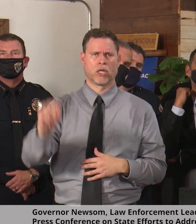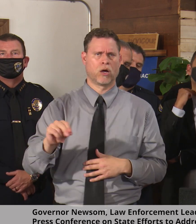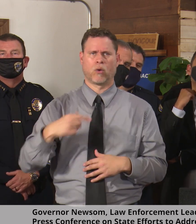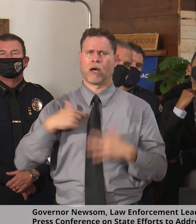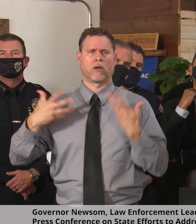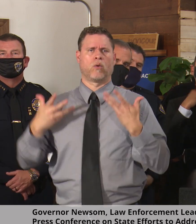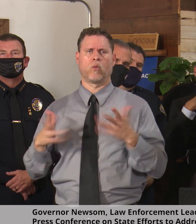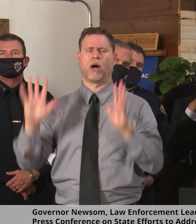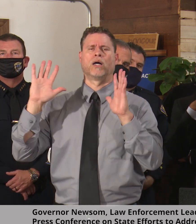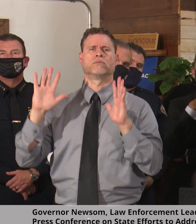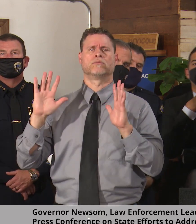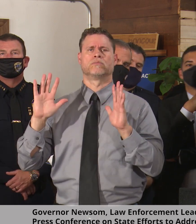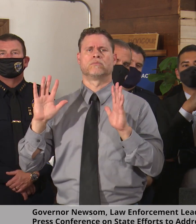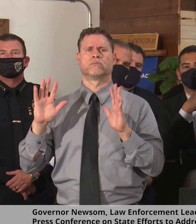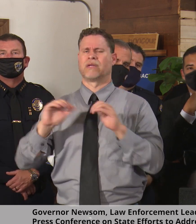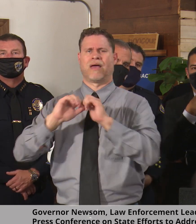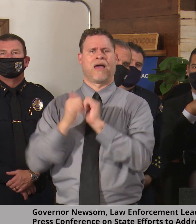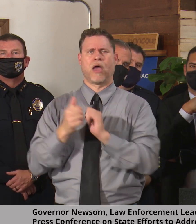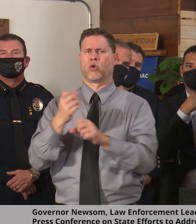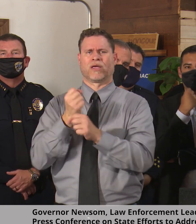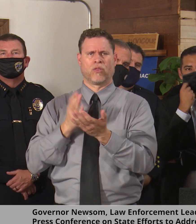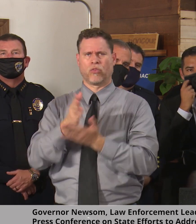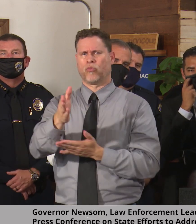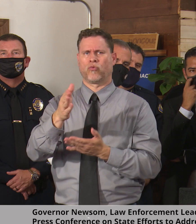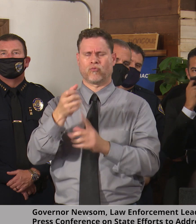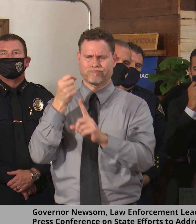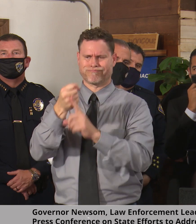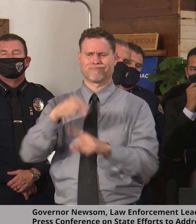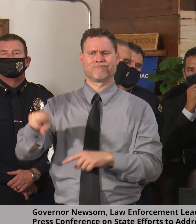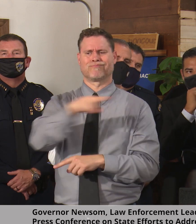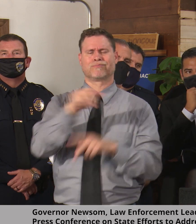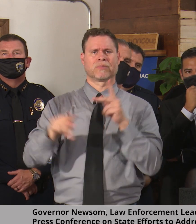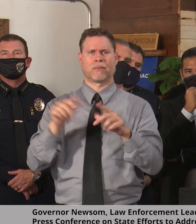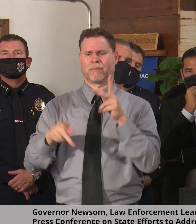want it. How do you get through to those people and if those people still refuse how do you do